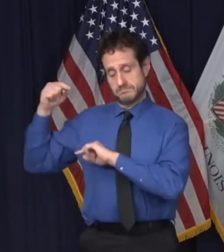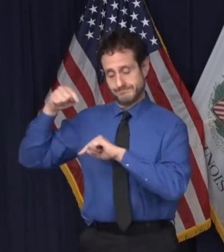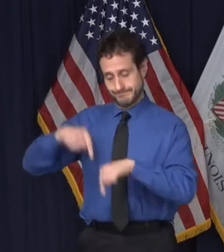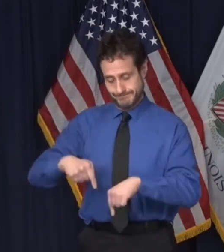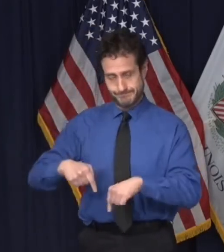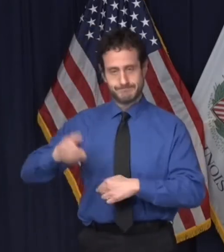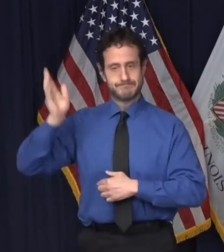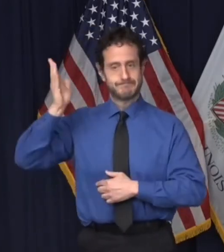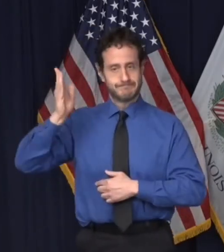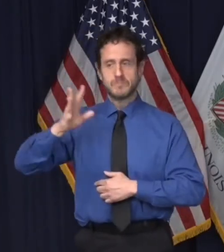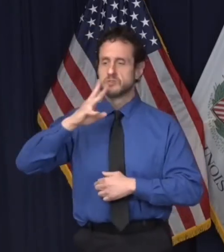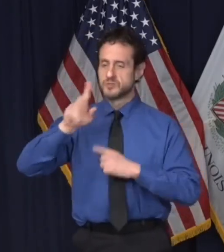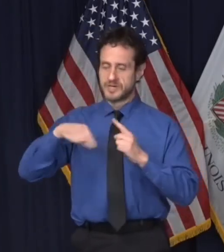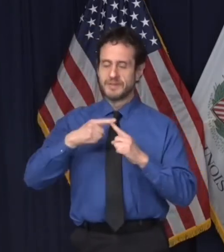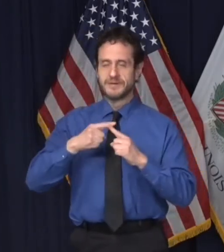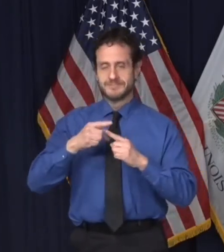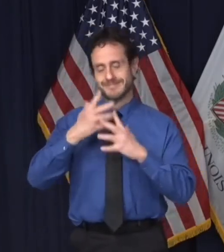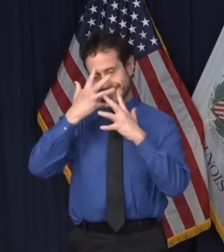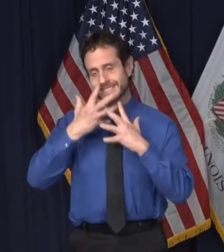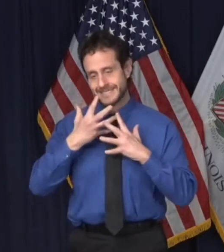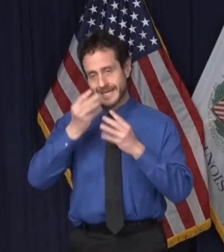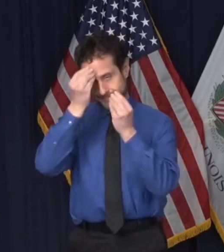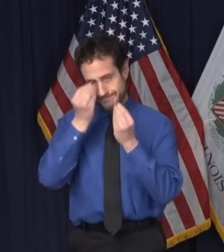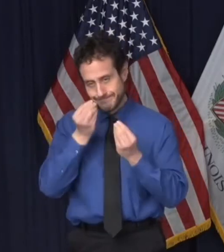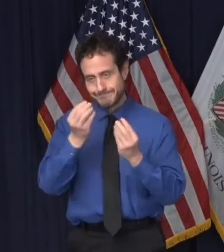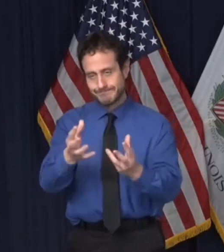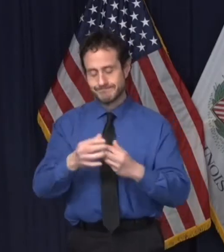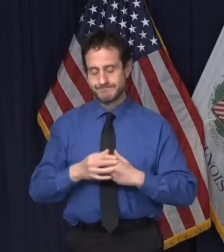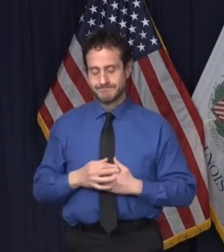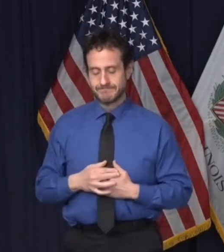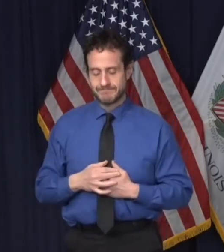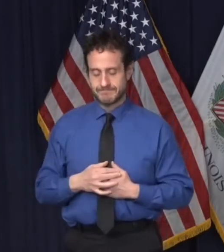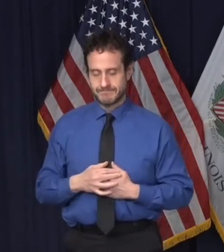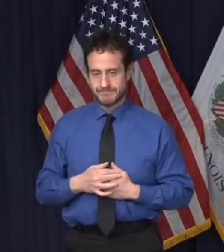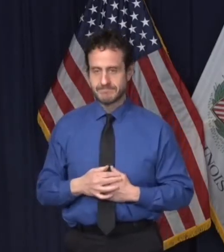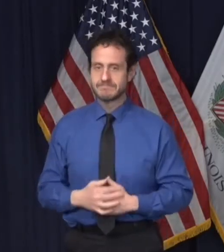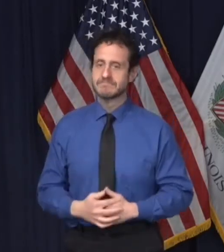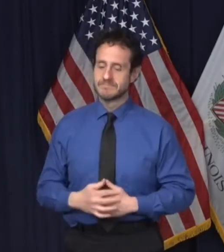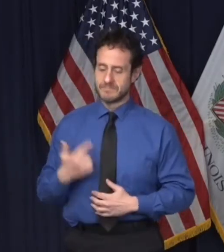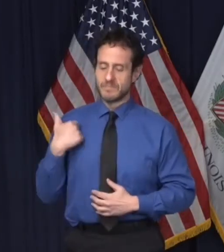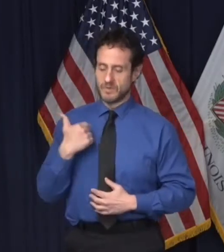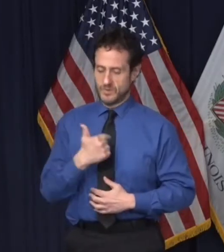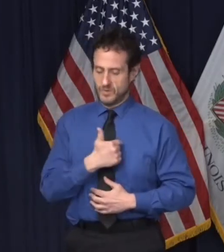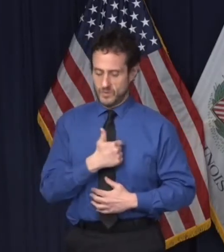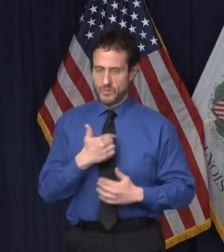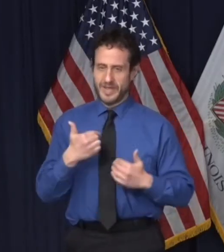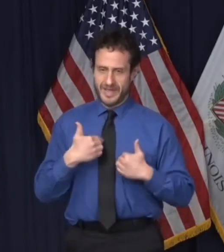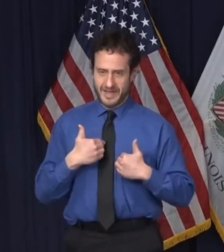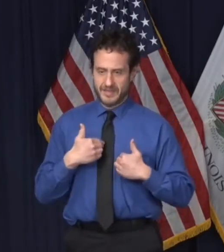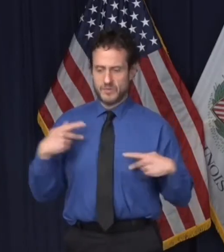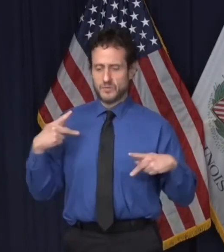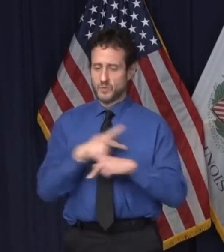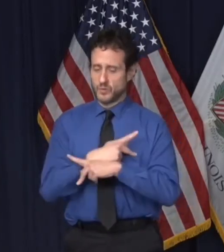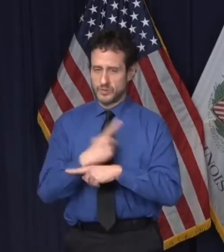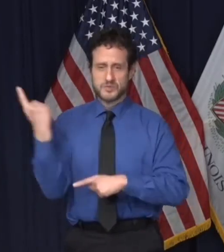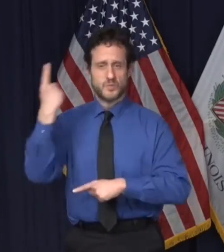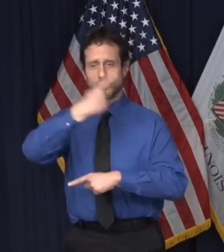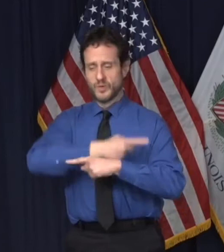VERY IMPORTANT. EXACTLY ONE WEEK AGO I STOOD IN FRONT OF TO YOU DELIVER THE SOLEMN NEWS THAT WE HAD REACHED